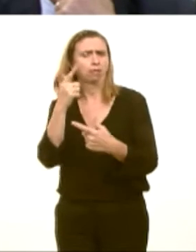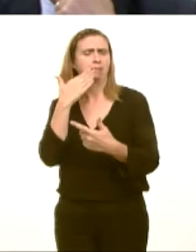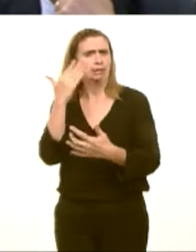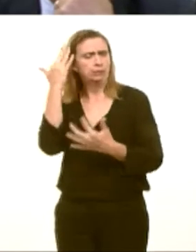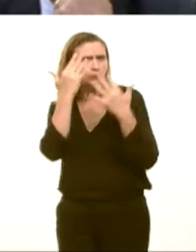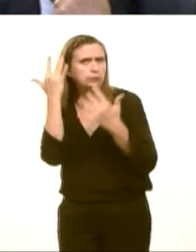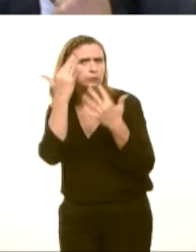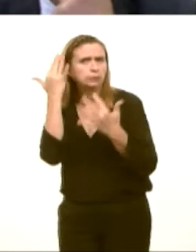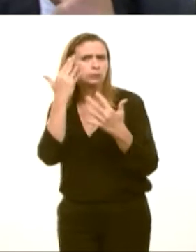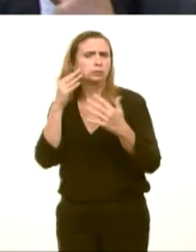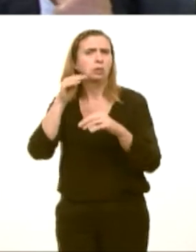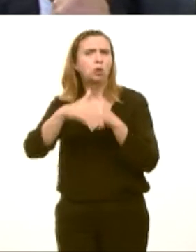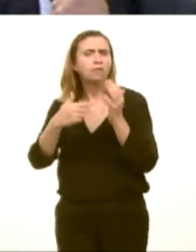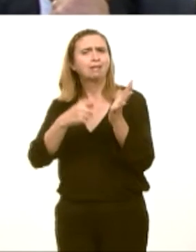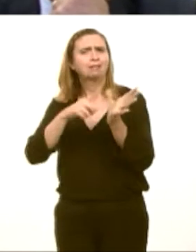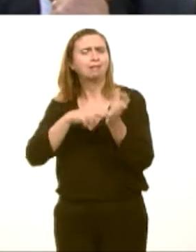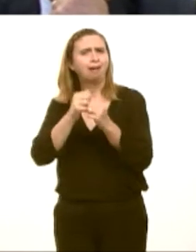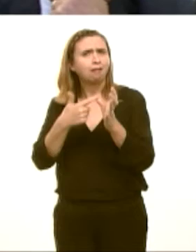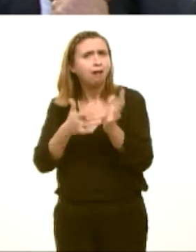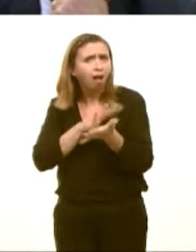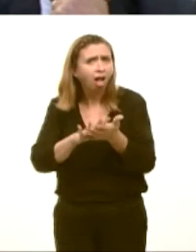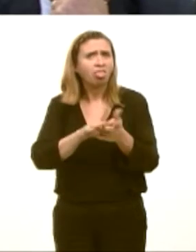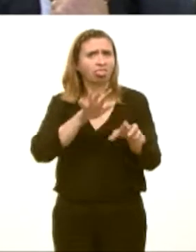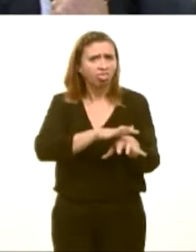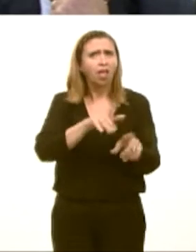market towns, like Talgarth, before they introduce these charges?